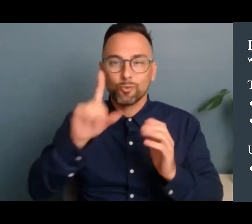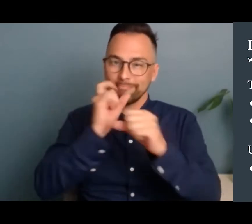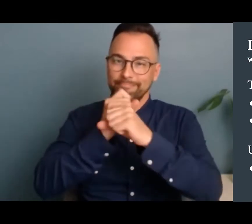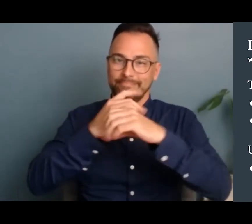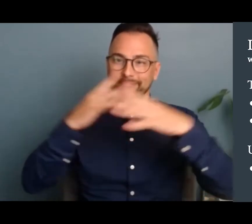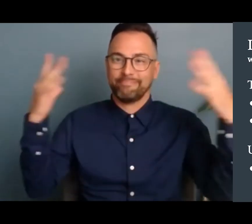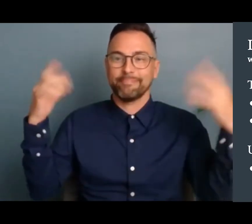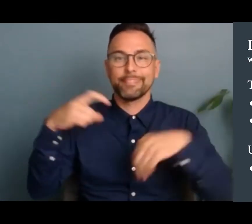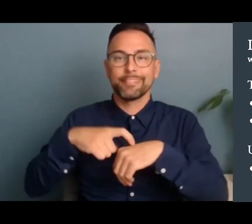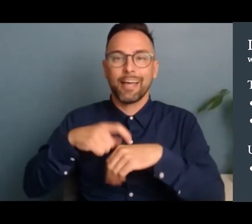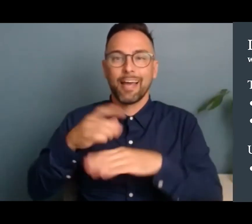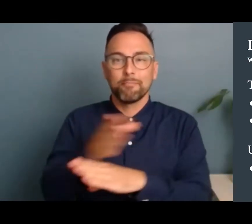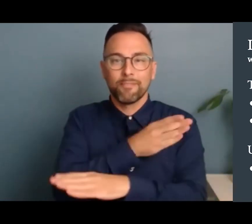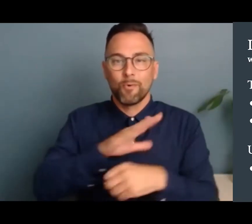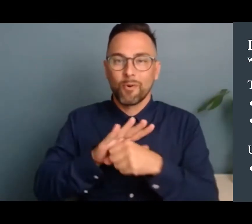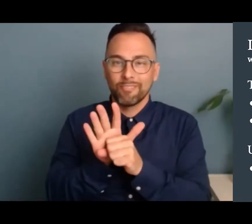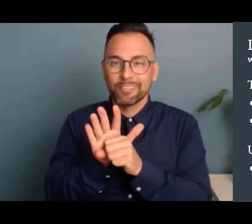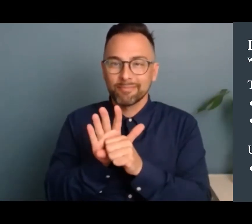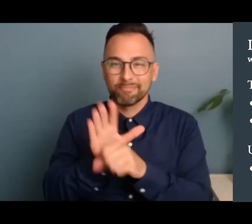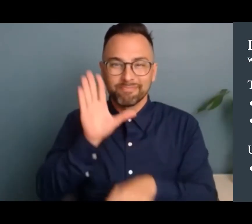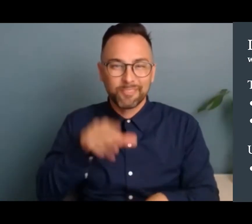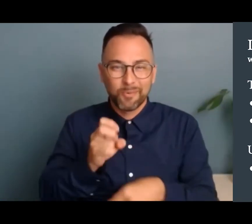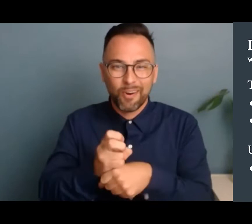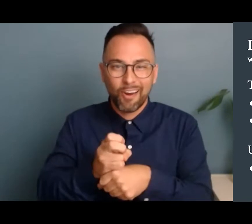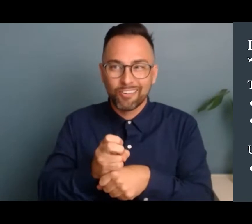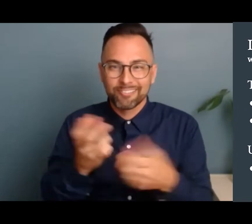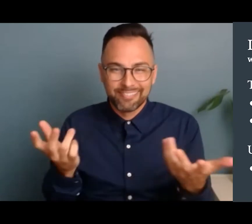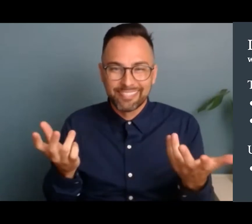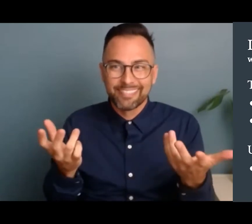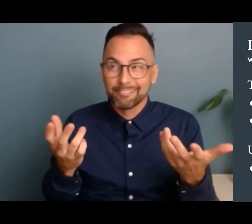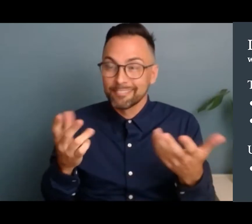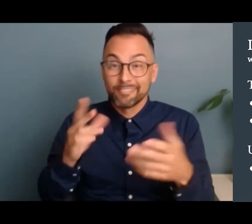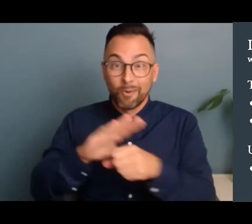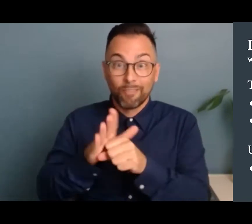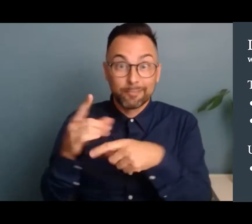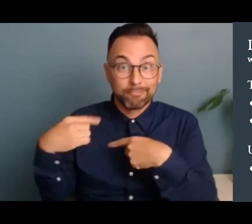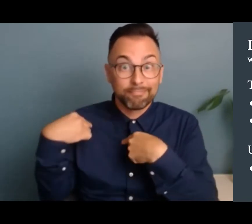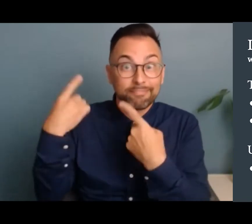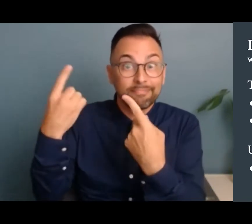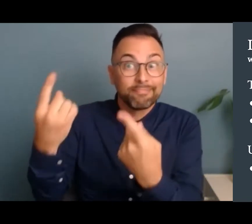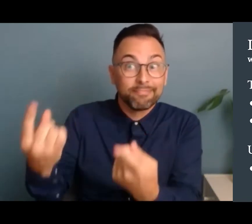With this report I'll ask you to imagine a time before COVID. I know that's difficult. We have been living